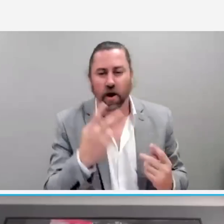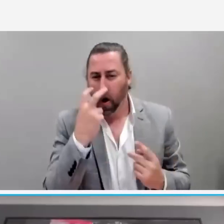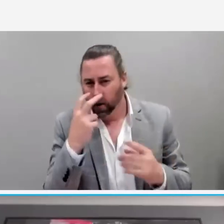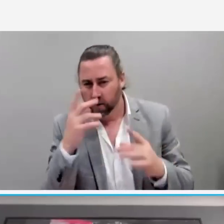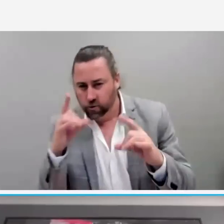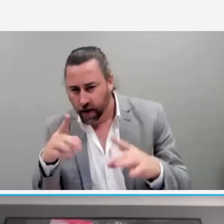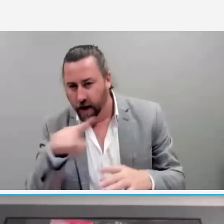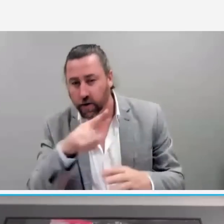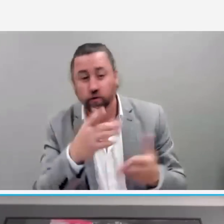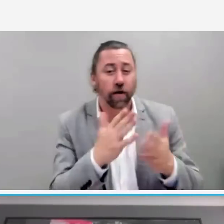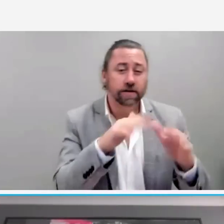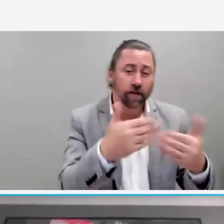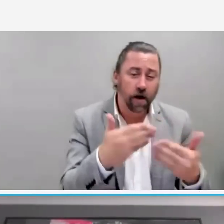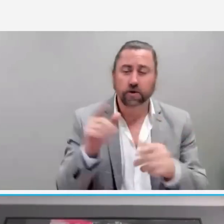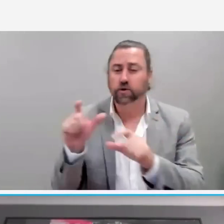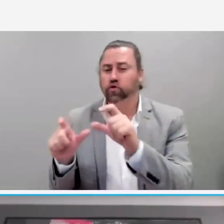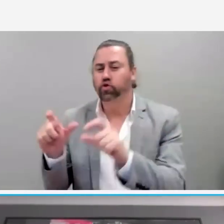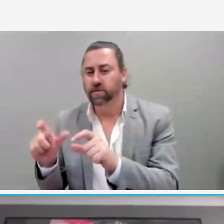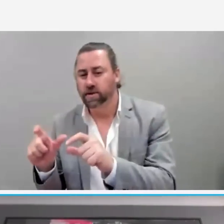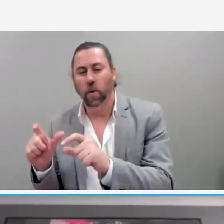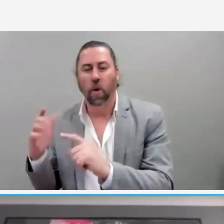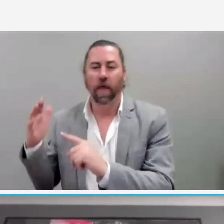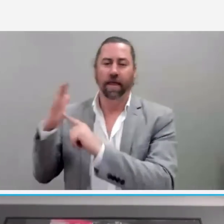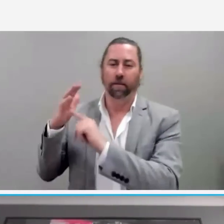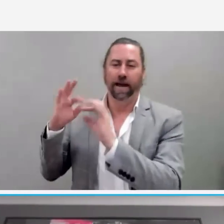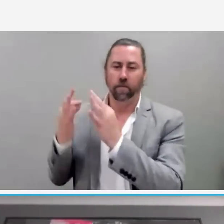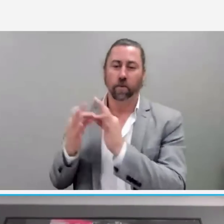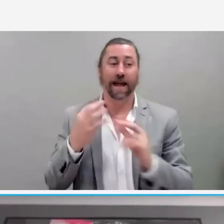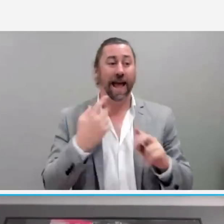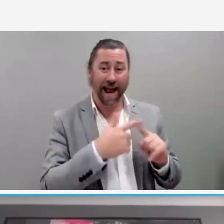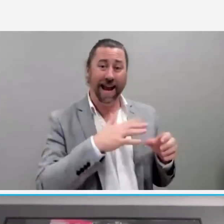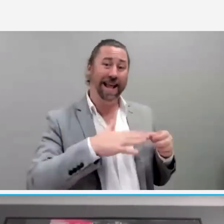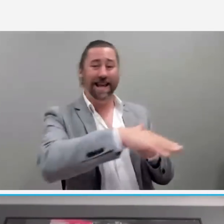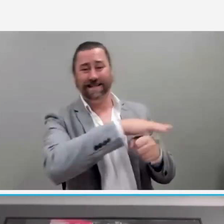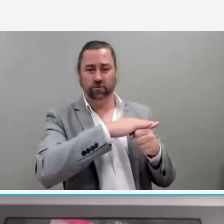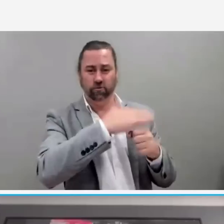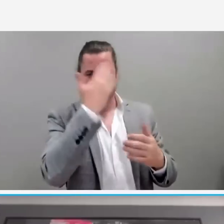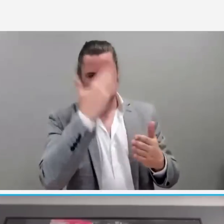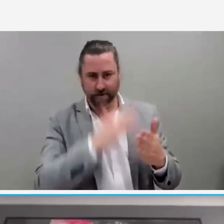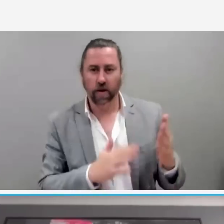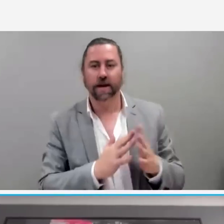providers, consumer and provider peak bodies and industry experts on opportunities to strengthen these,